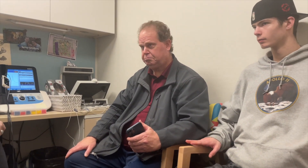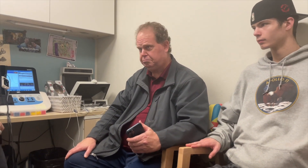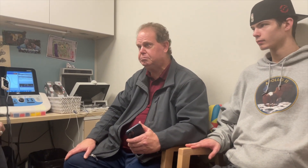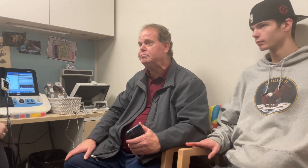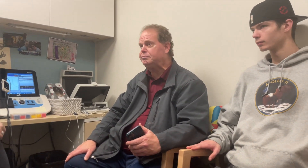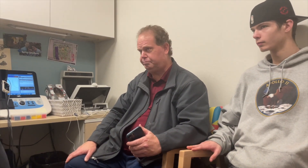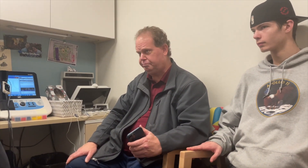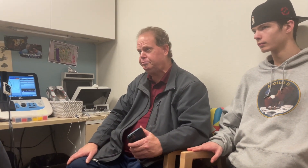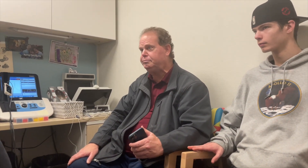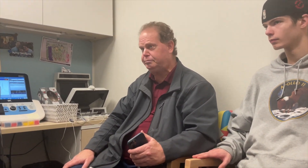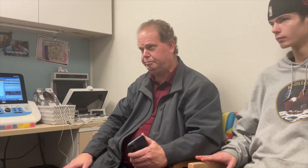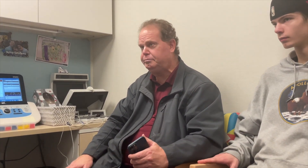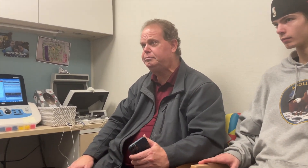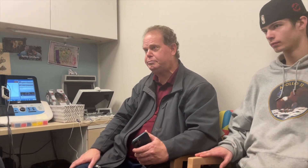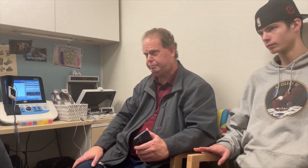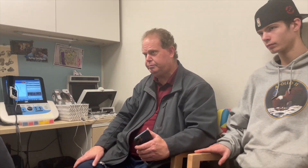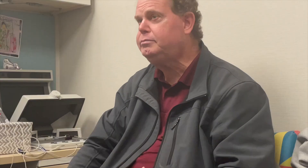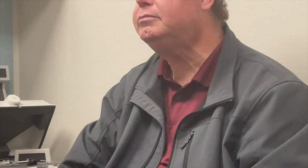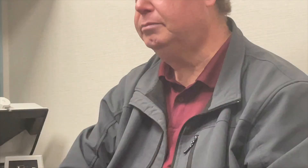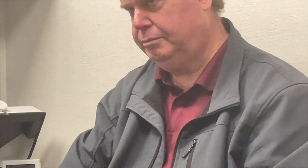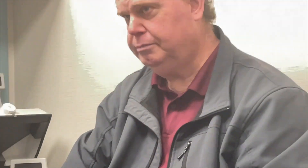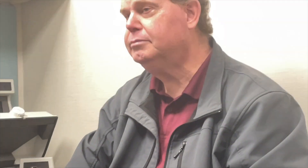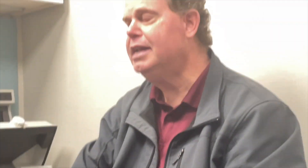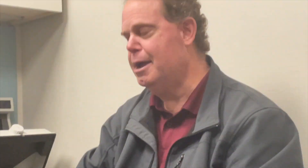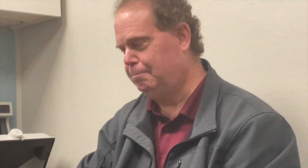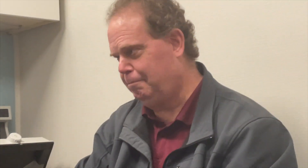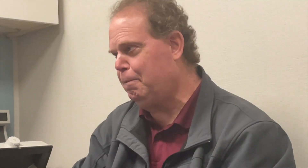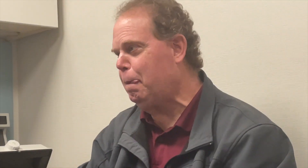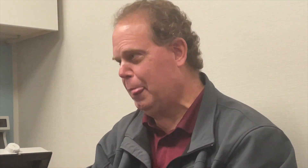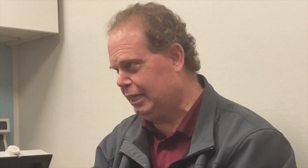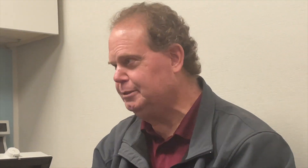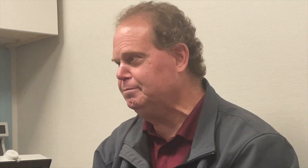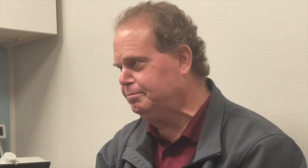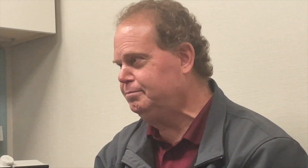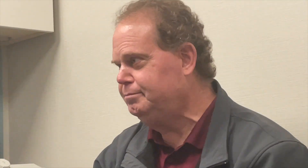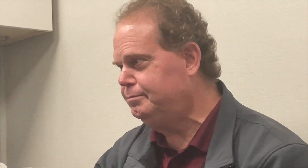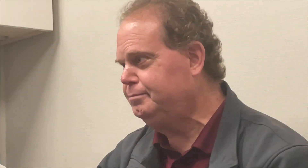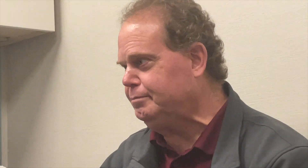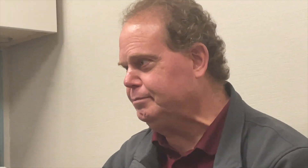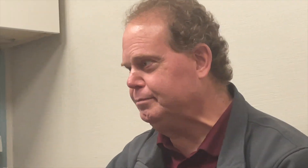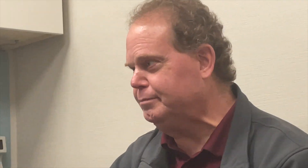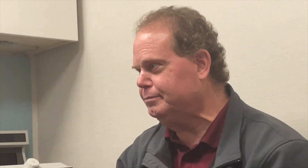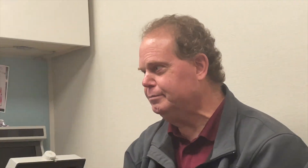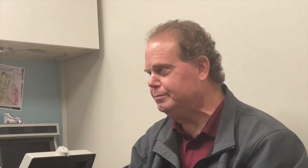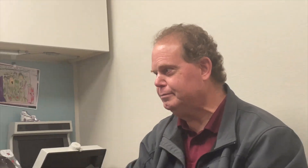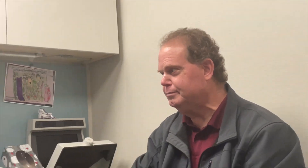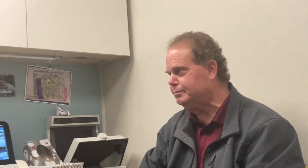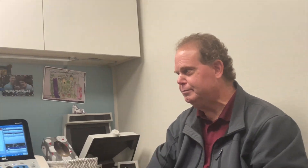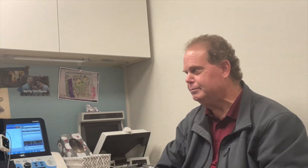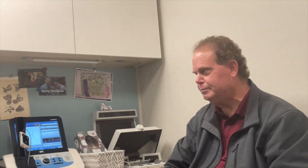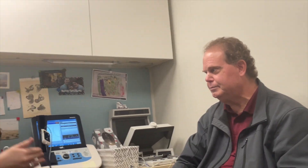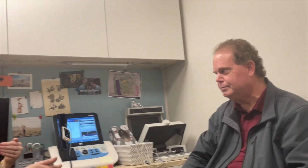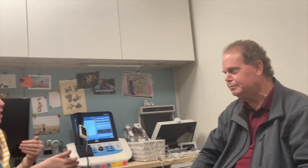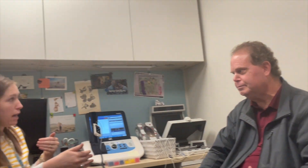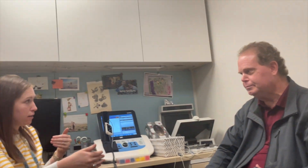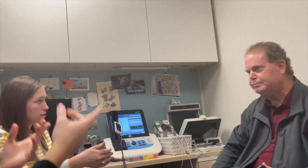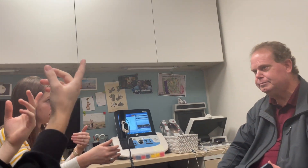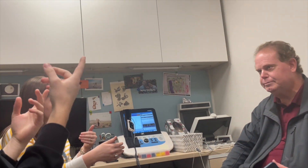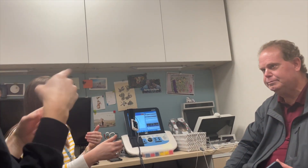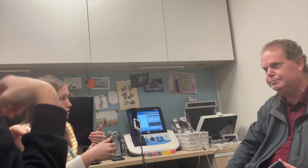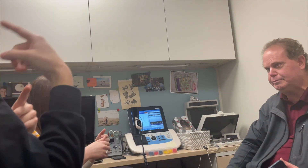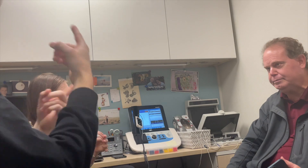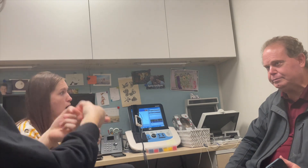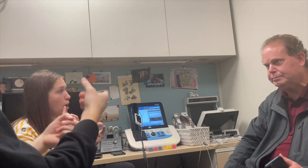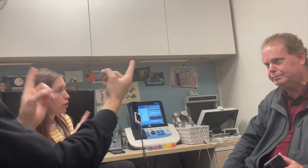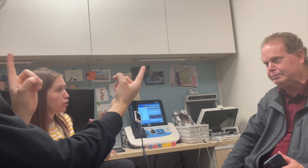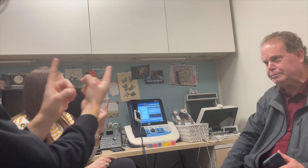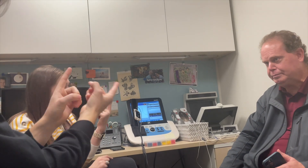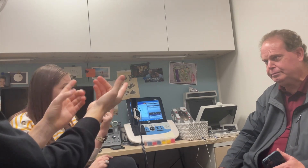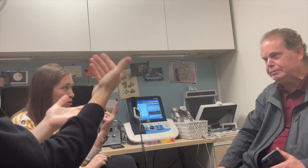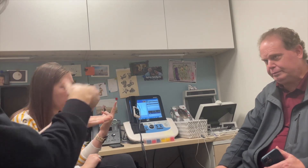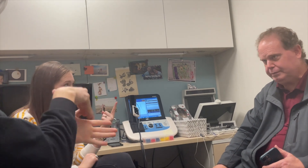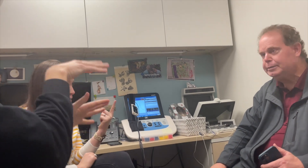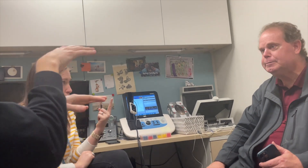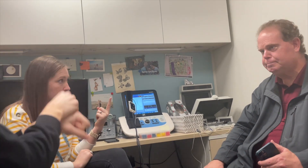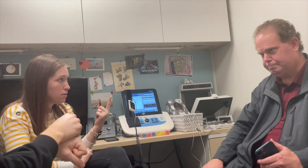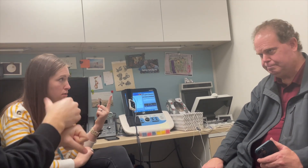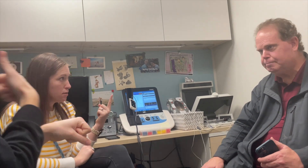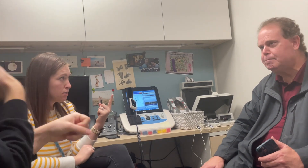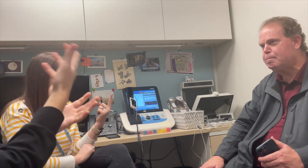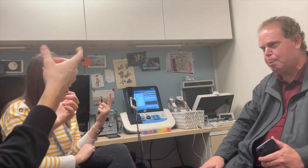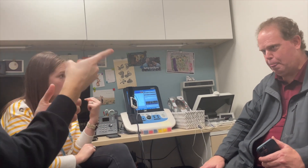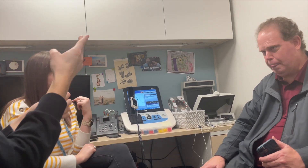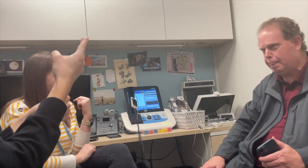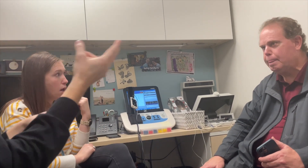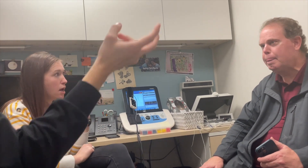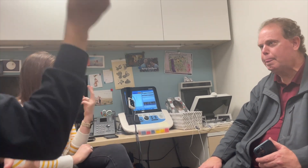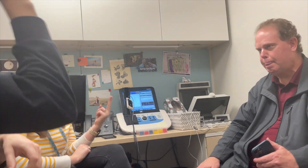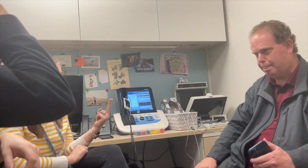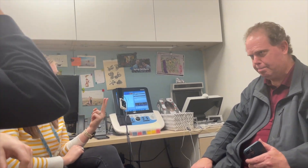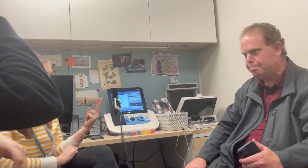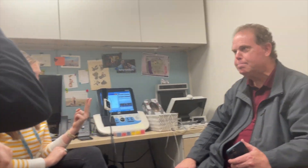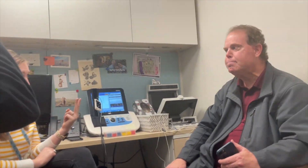better um until I see you next I want you to put it on your head and I want you to change your